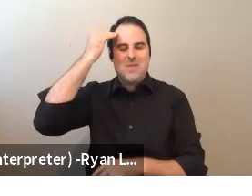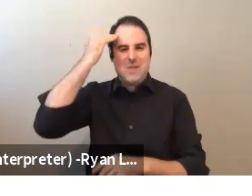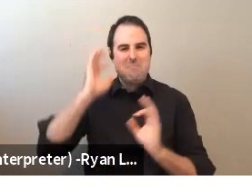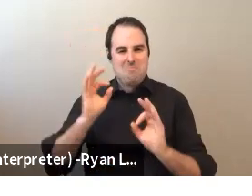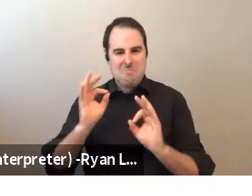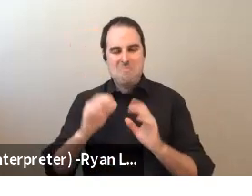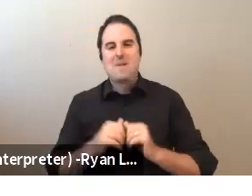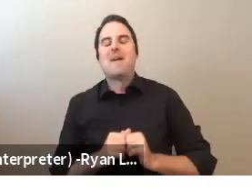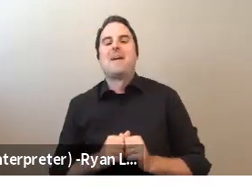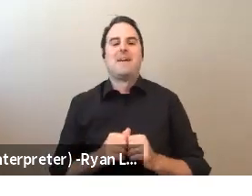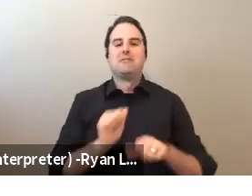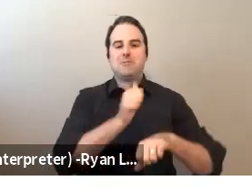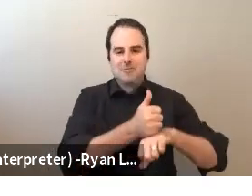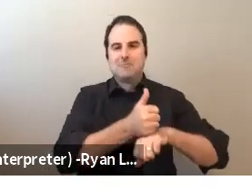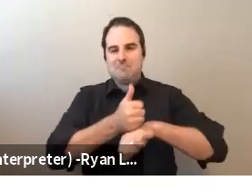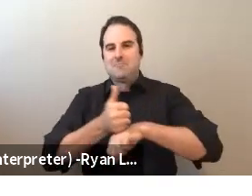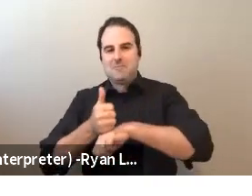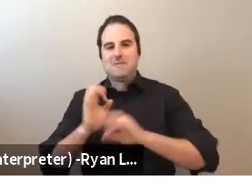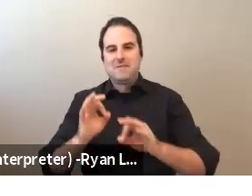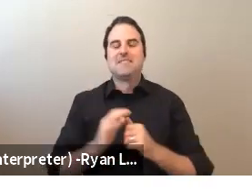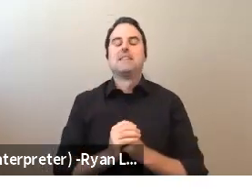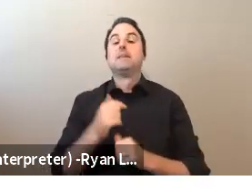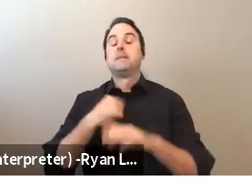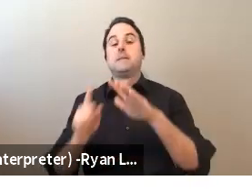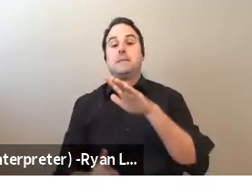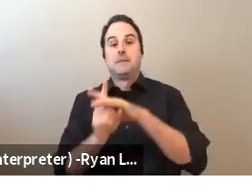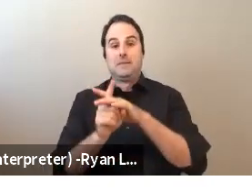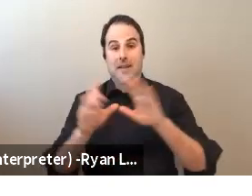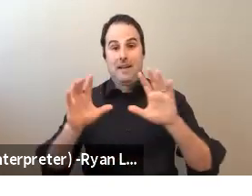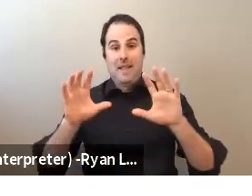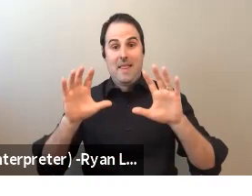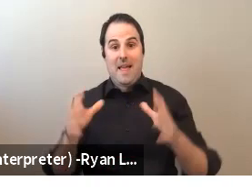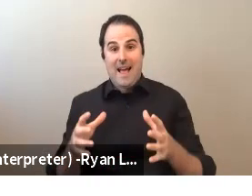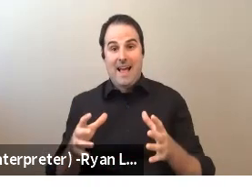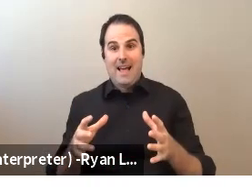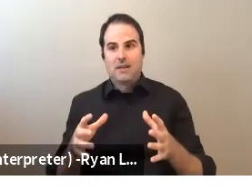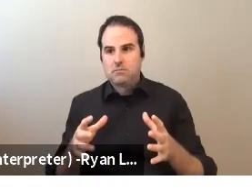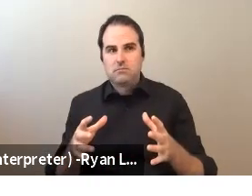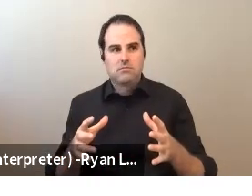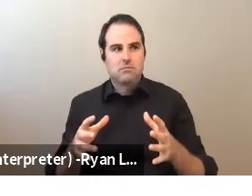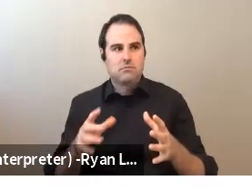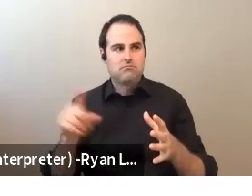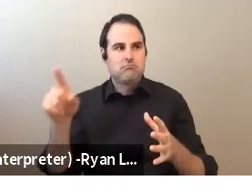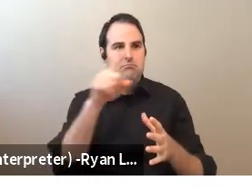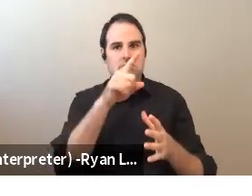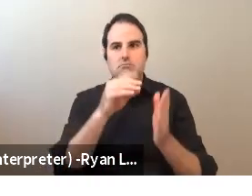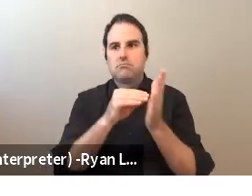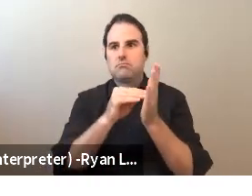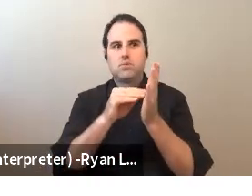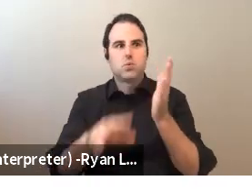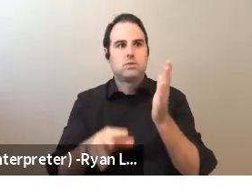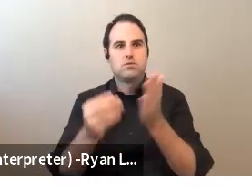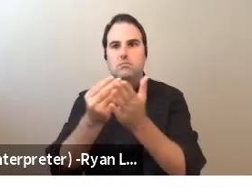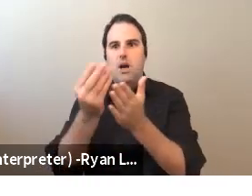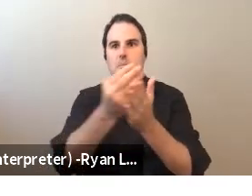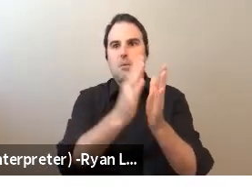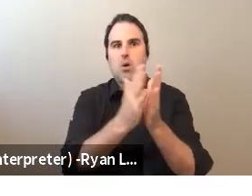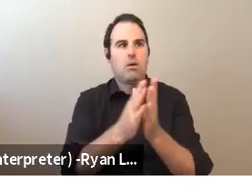Sally Potter: All set up and then you show up to class and you realize that the students who have purchased their books have a new edition that you did not even know about.